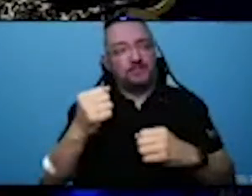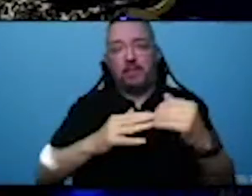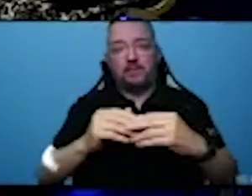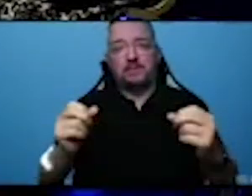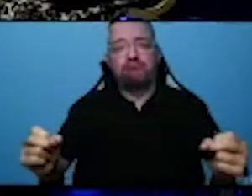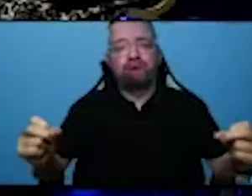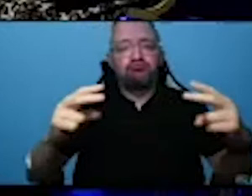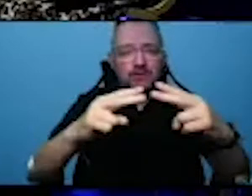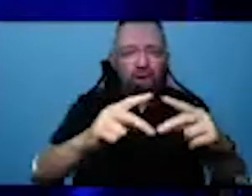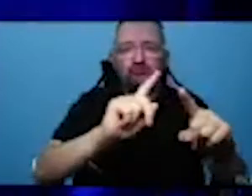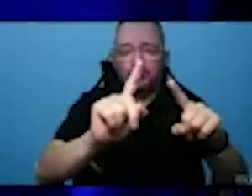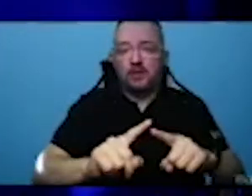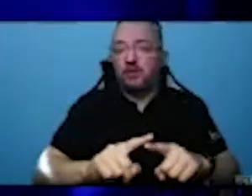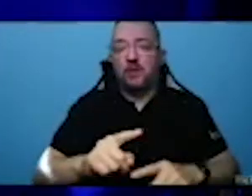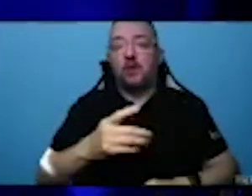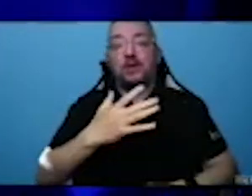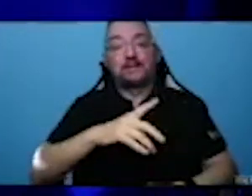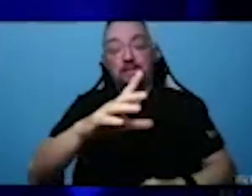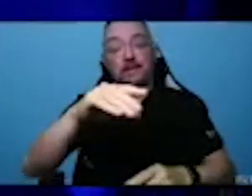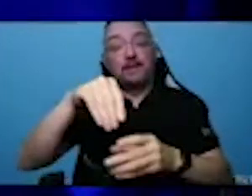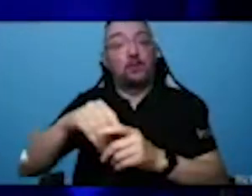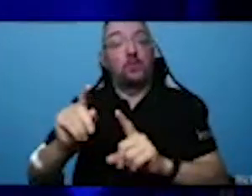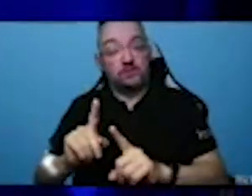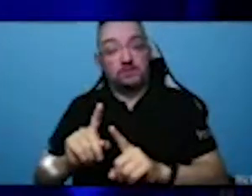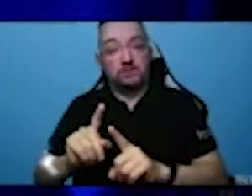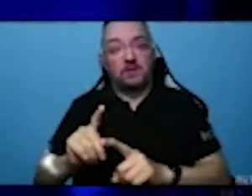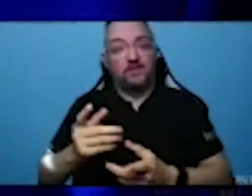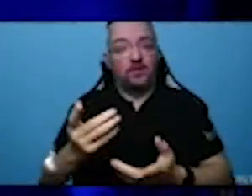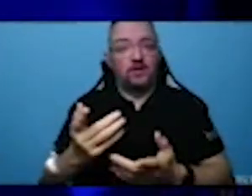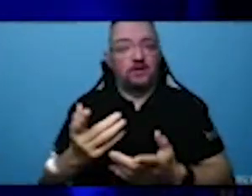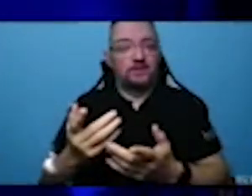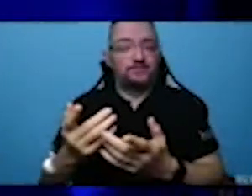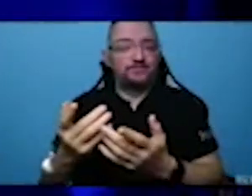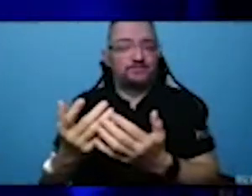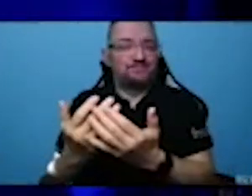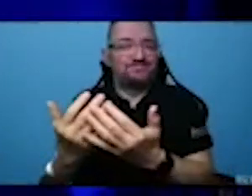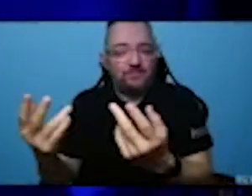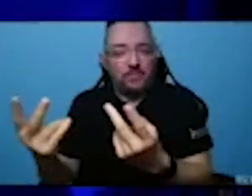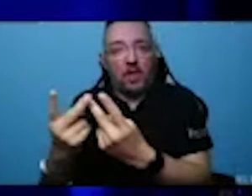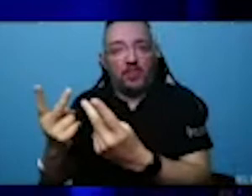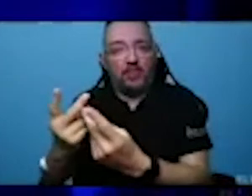be built into, um, a lot of the other things that we take for granted - the food supply for example, but also